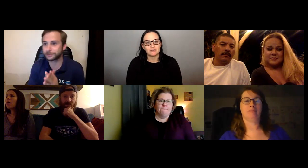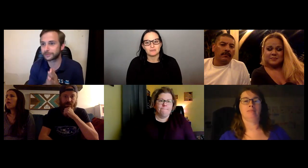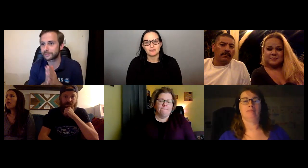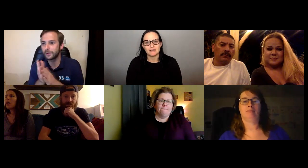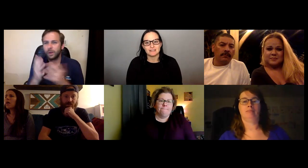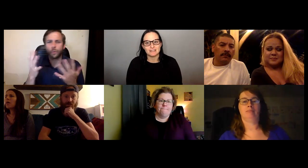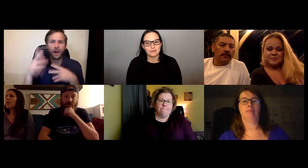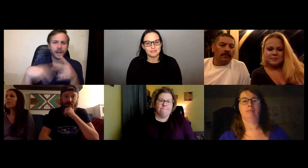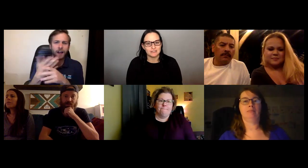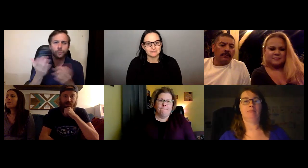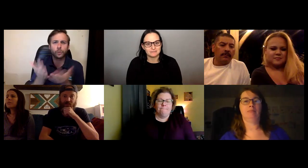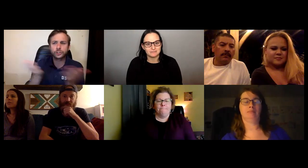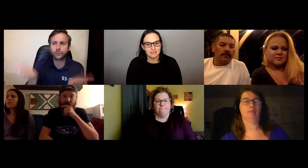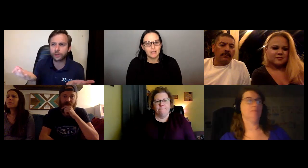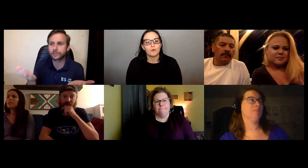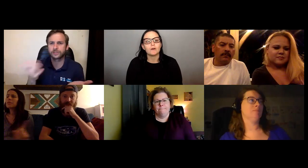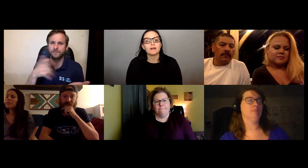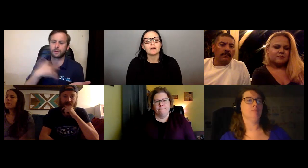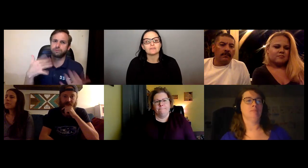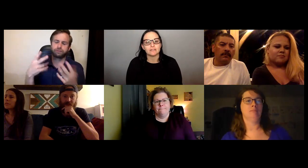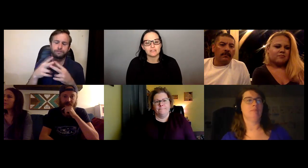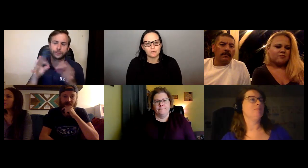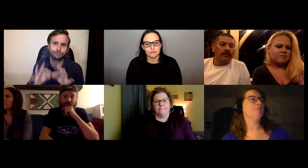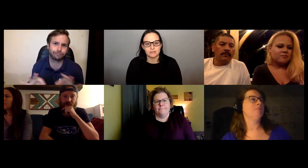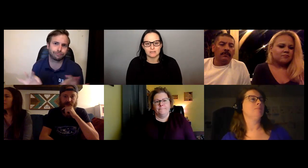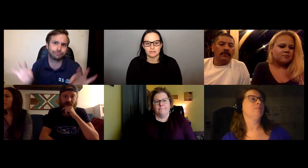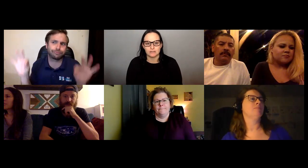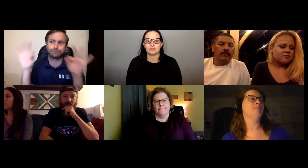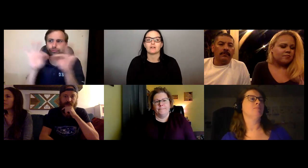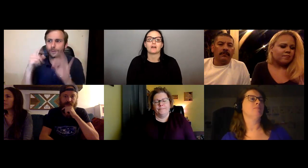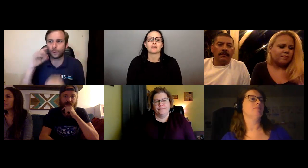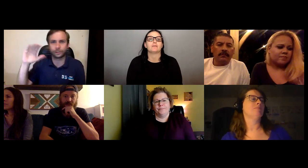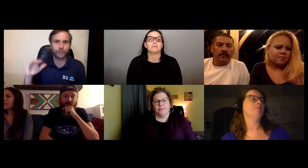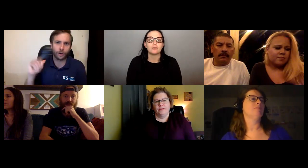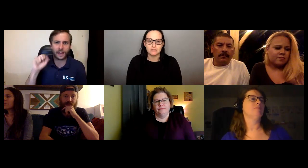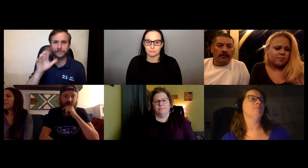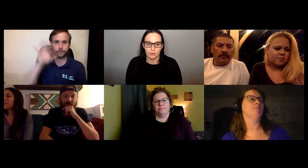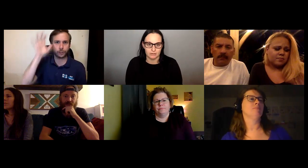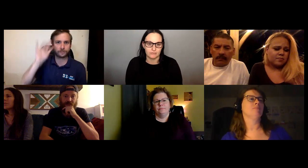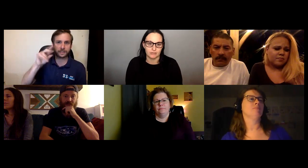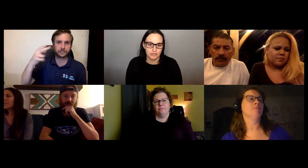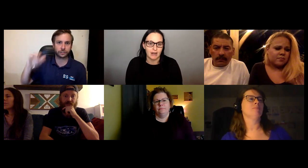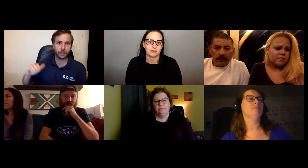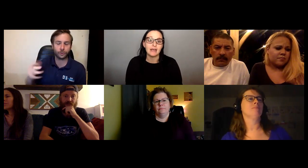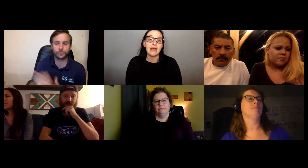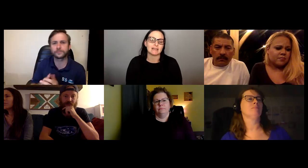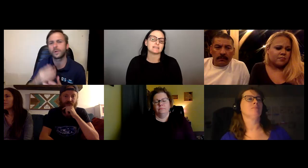moving on to the next question resources do you feel are